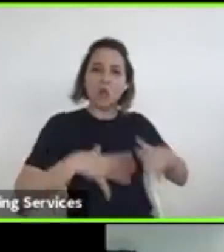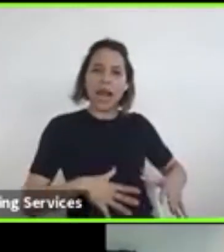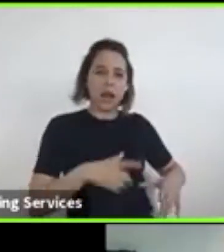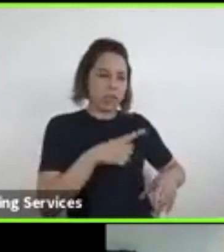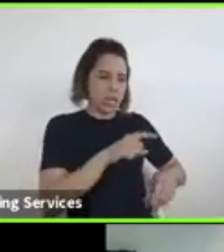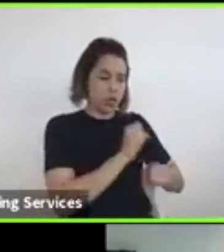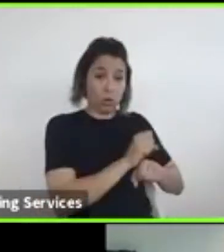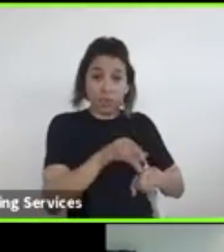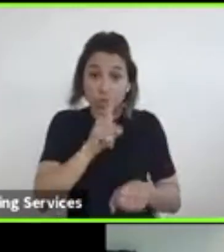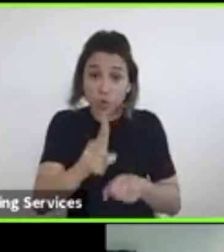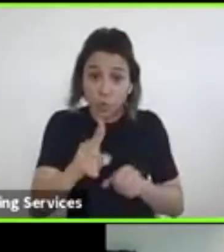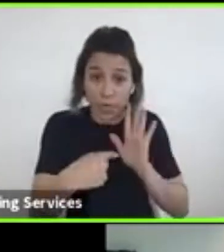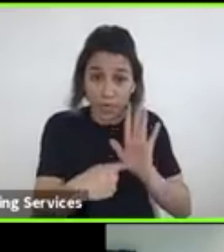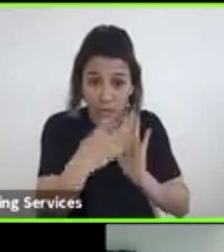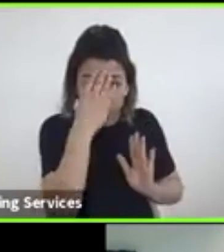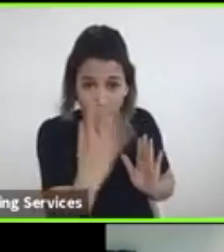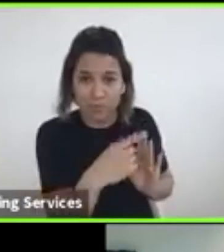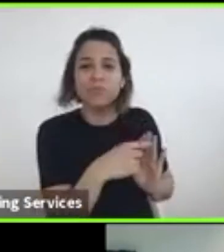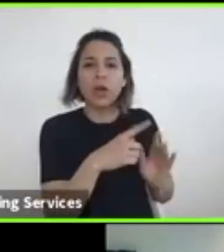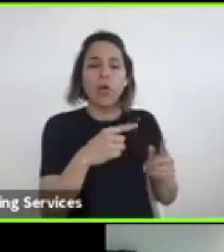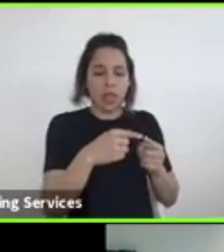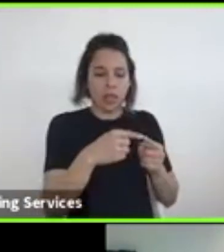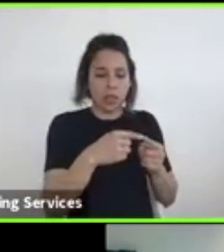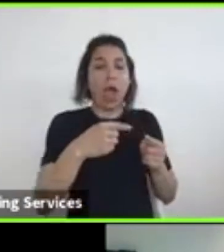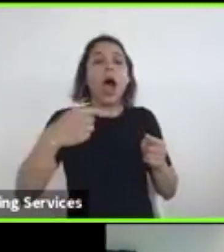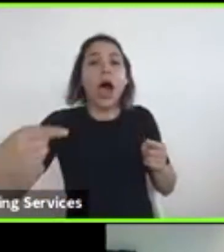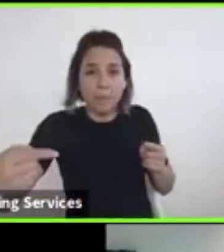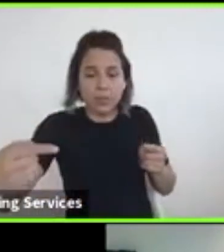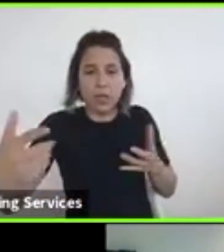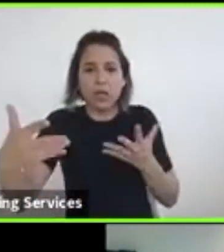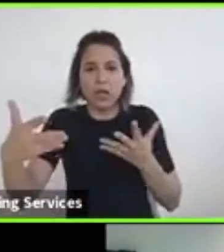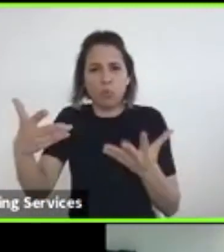REAL EXAMPLE, ALEJANDRA DUQUE CIFUENTES... TO, YOU KNOW, COMPLETELY CHANGE HOW WE TALK